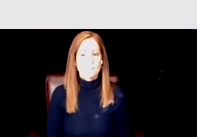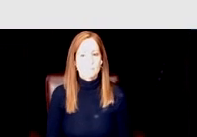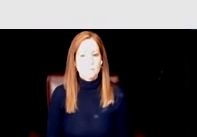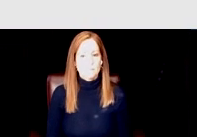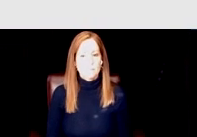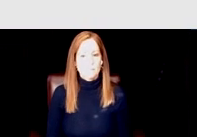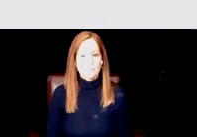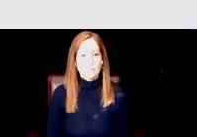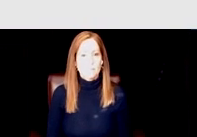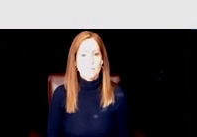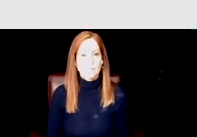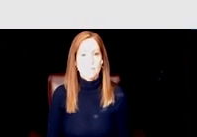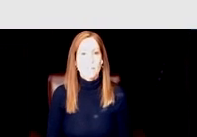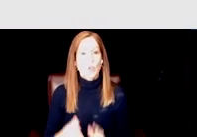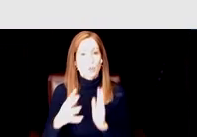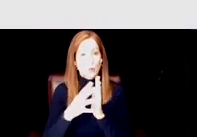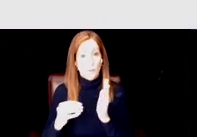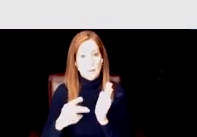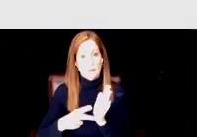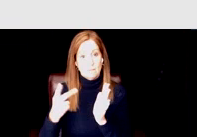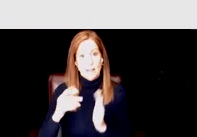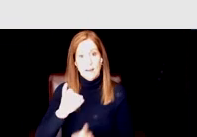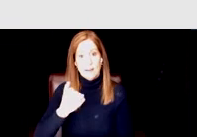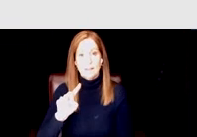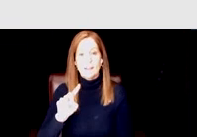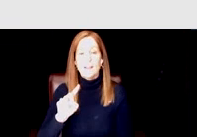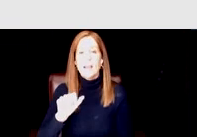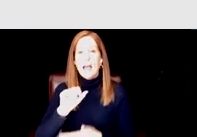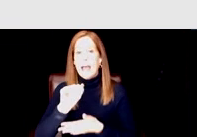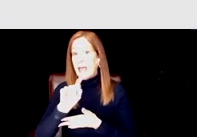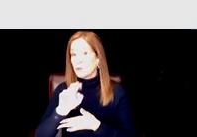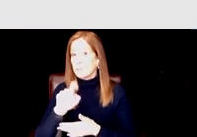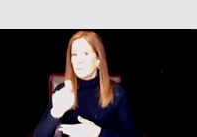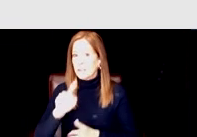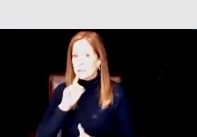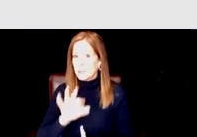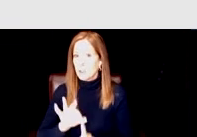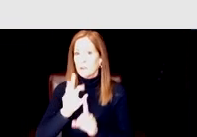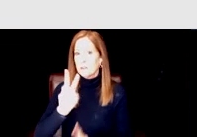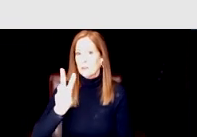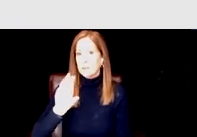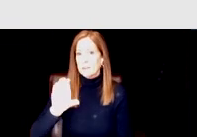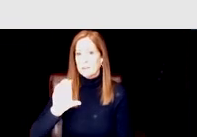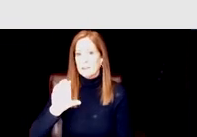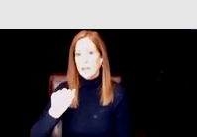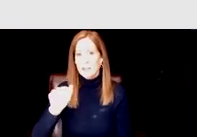Duplicate-id. An attribute must be unique WCAG 4.1.1.